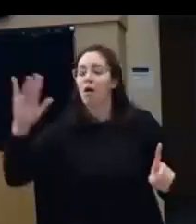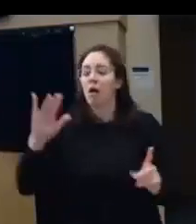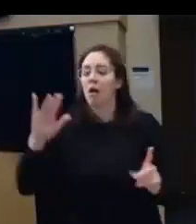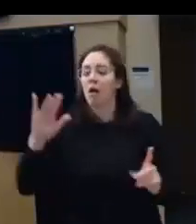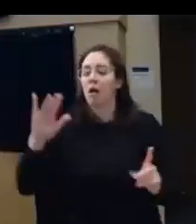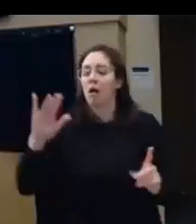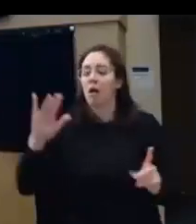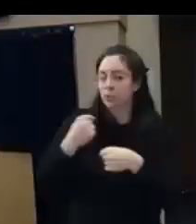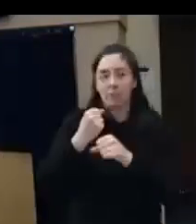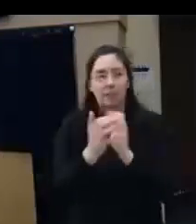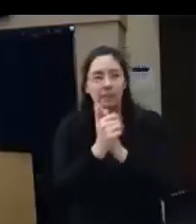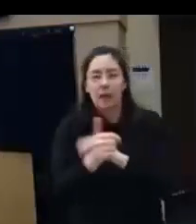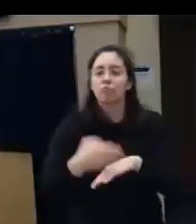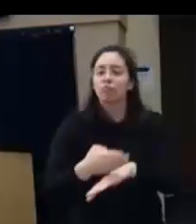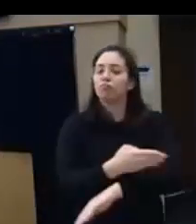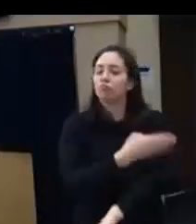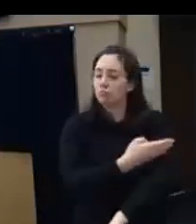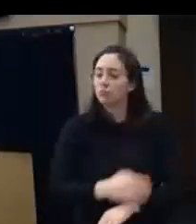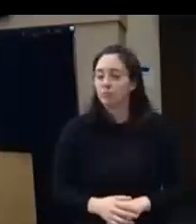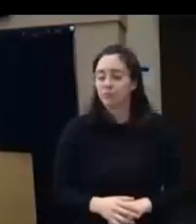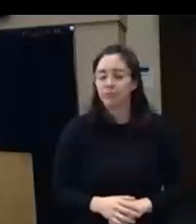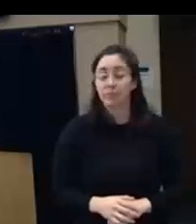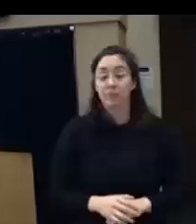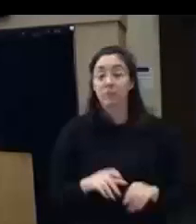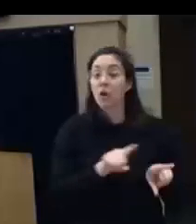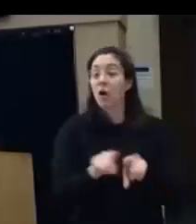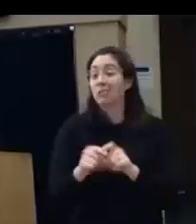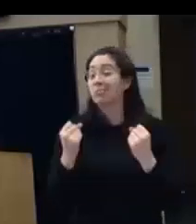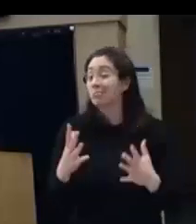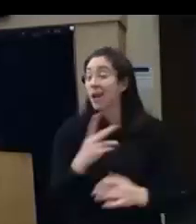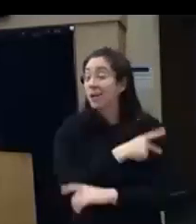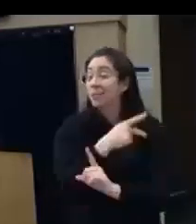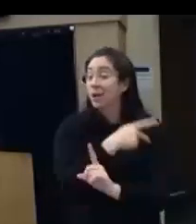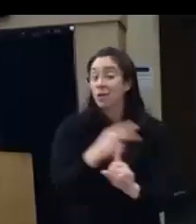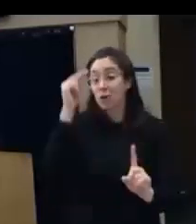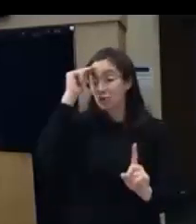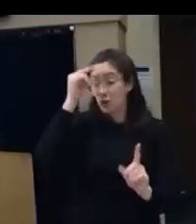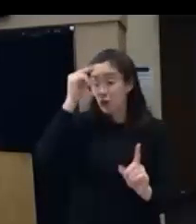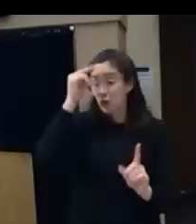making skills if you will um also many patients do have neurodevelopmental deficit so not all of